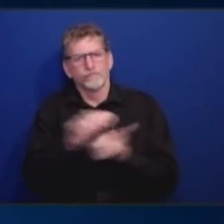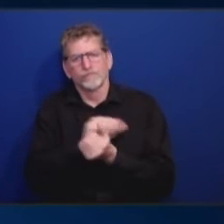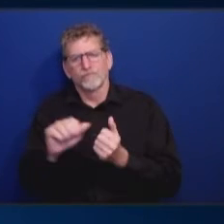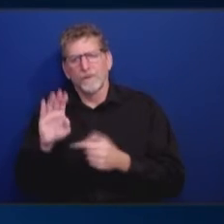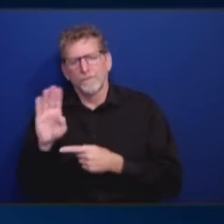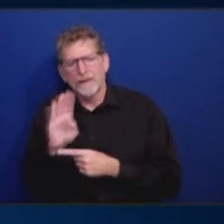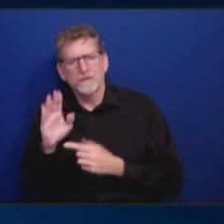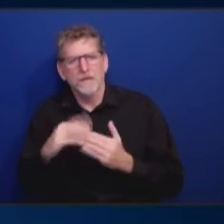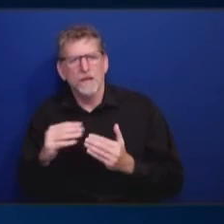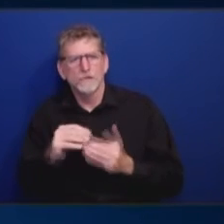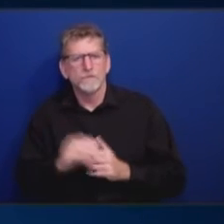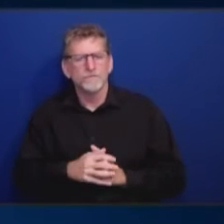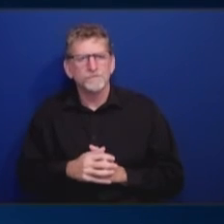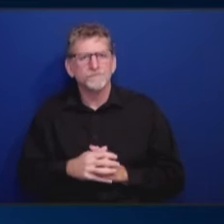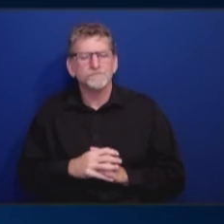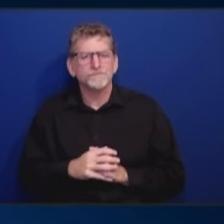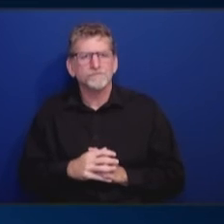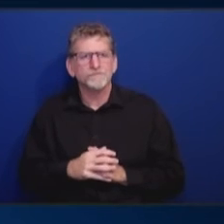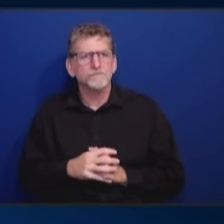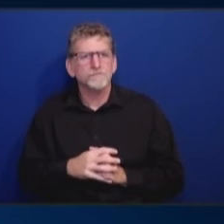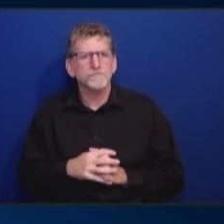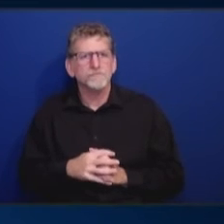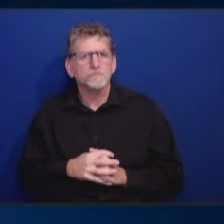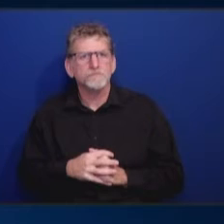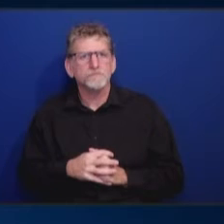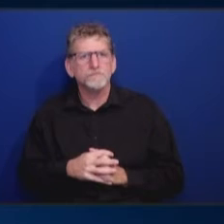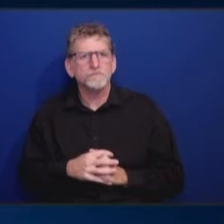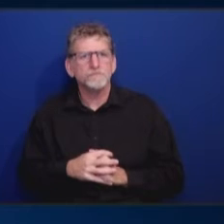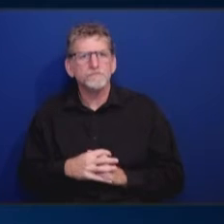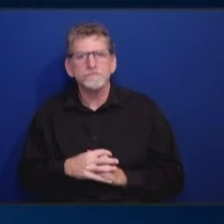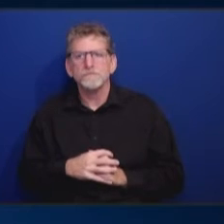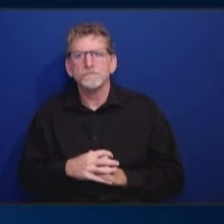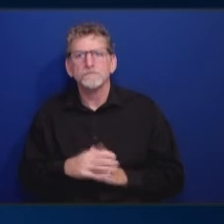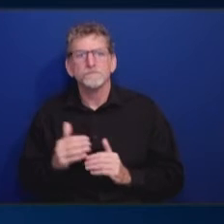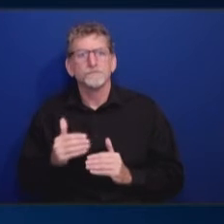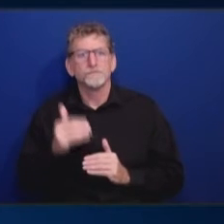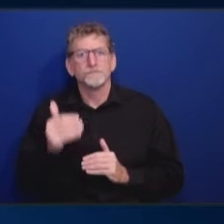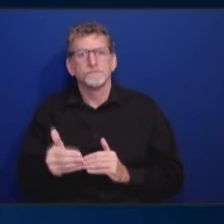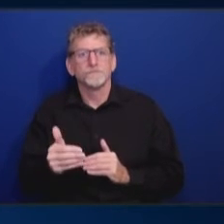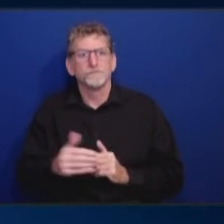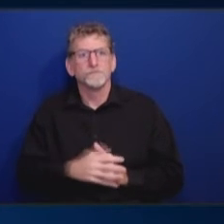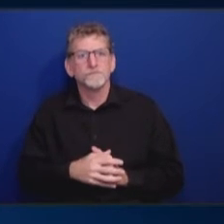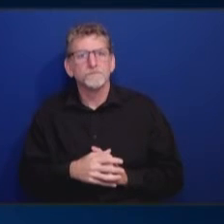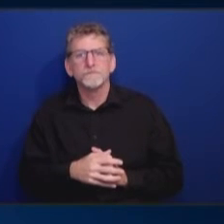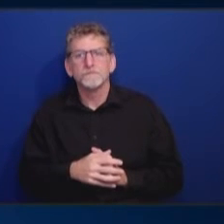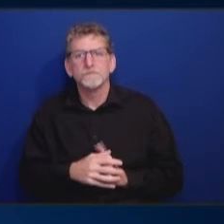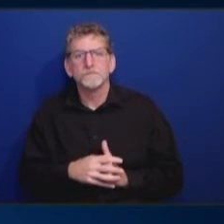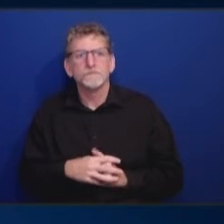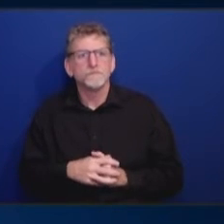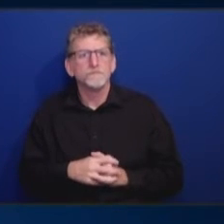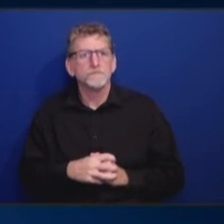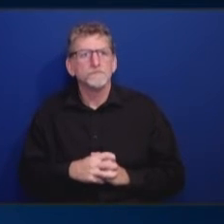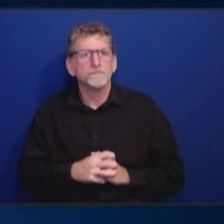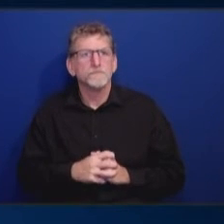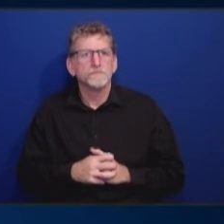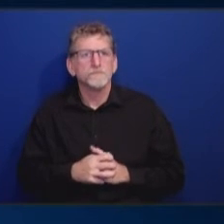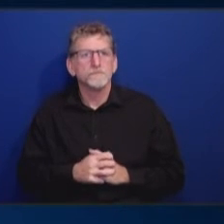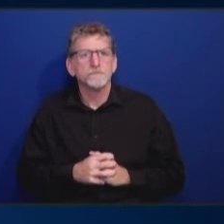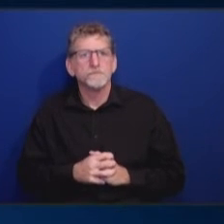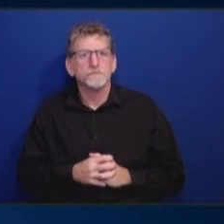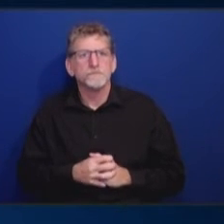we can see that these events are occurring, you know -- the occurring -- not every occurring